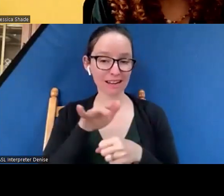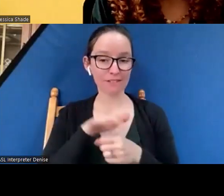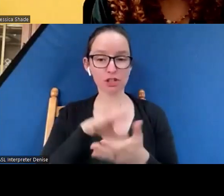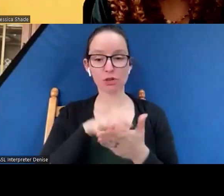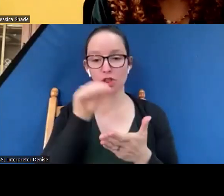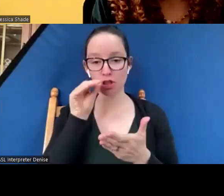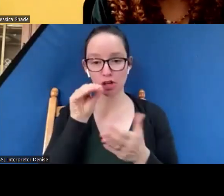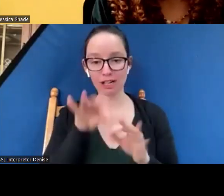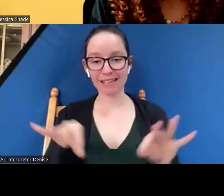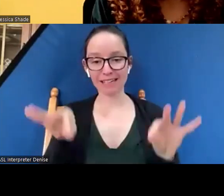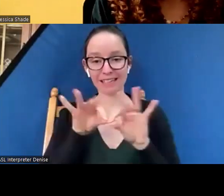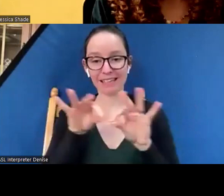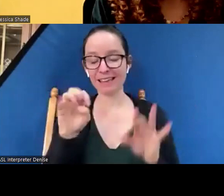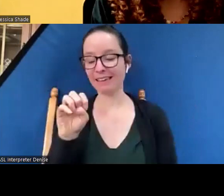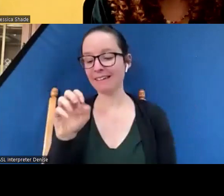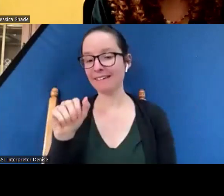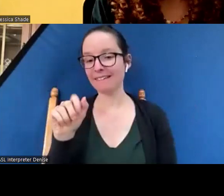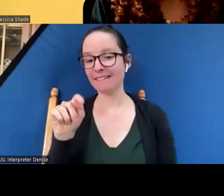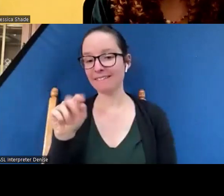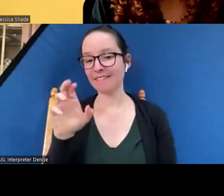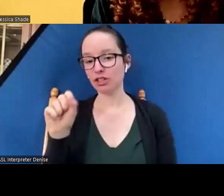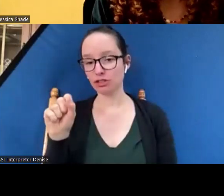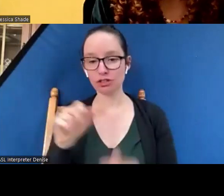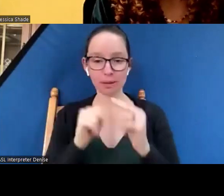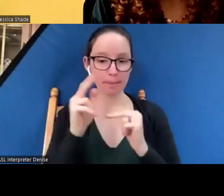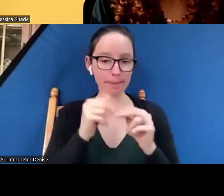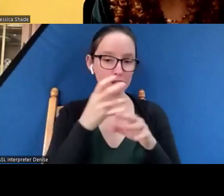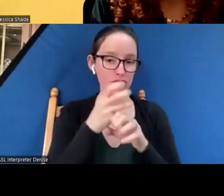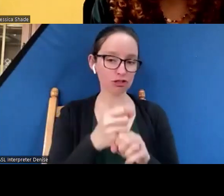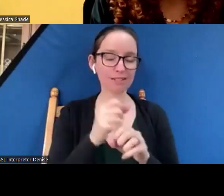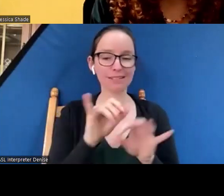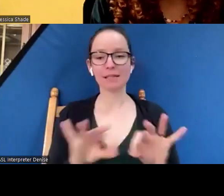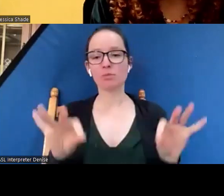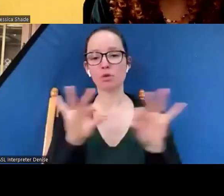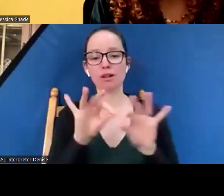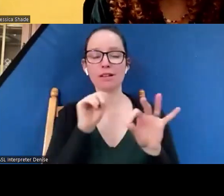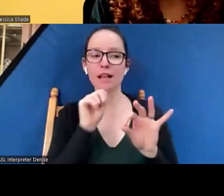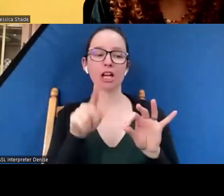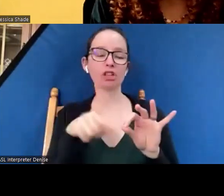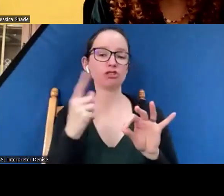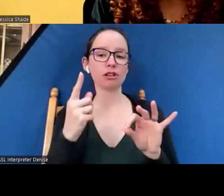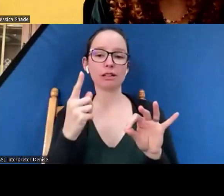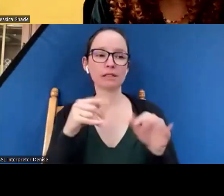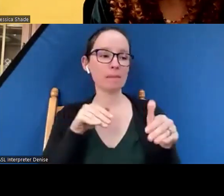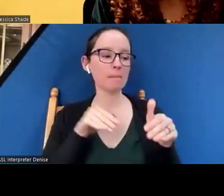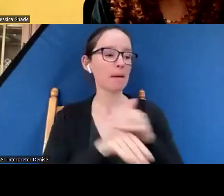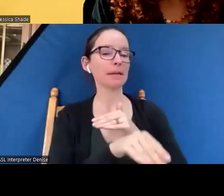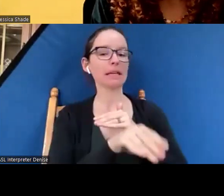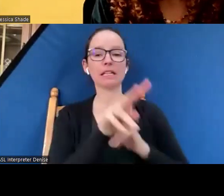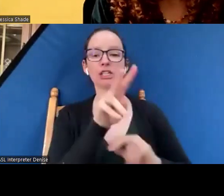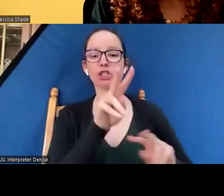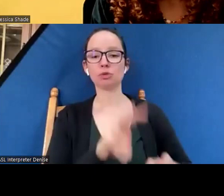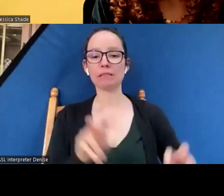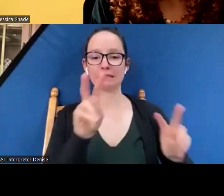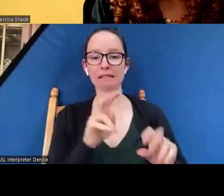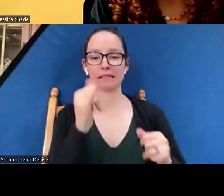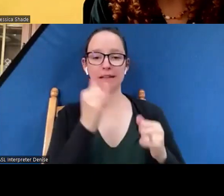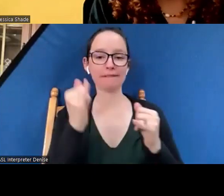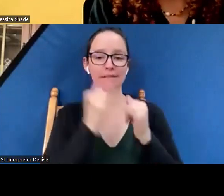and build trust is really important, not just popping into sort of assess those final outcomes at the end.